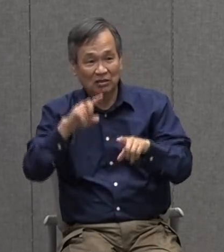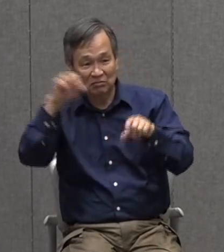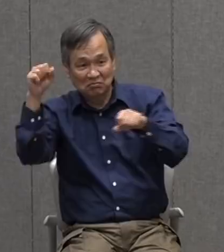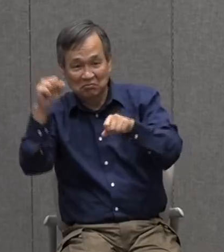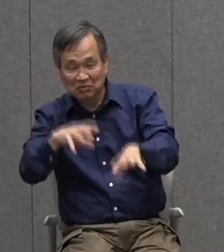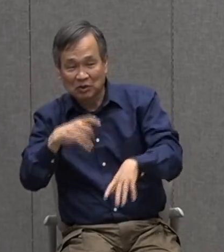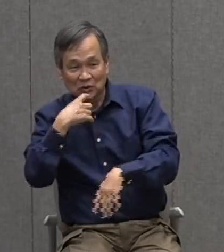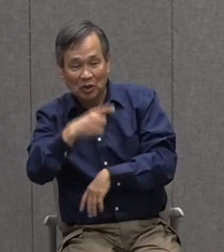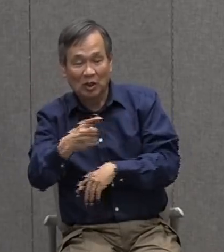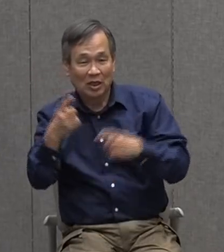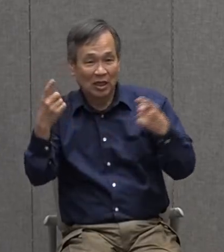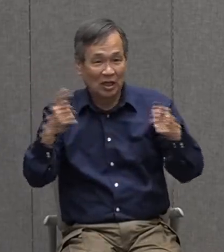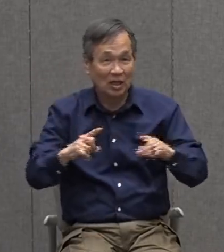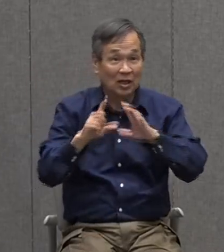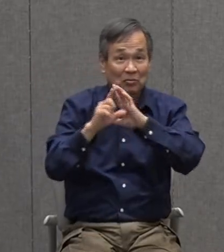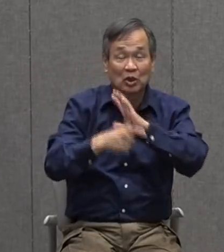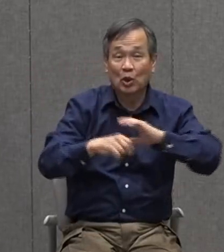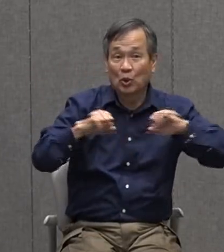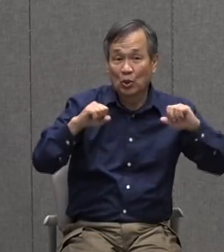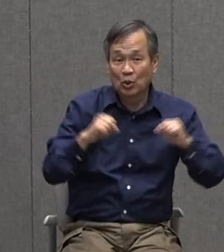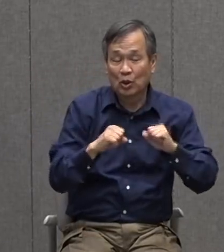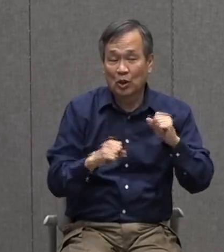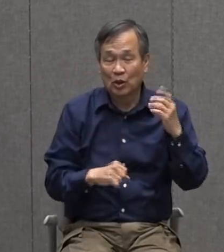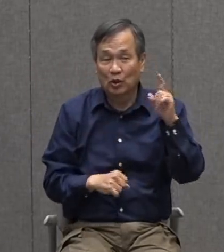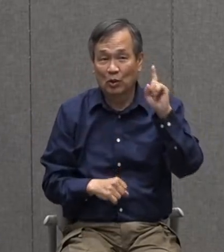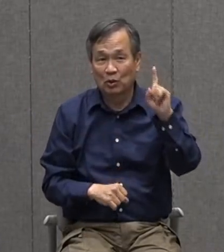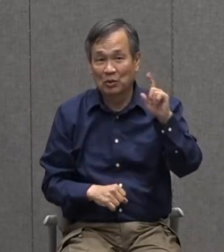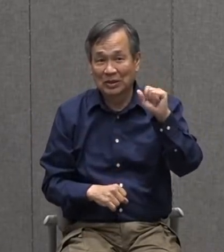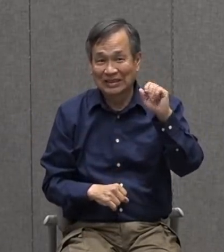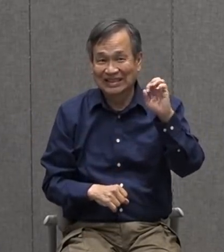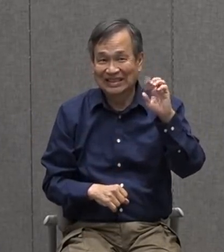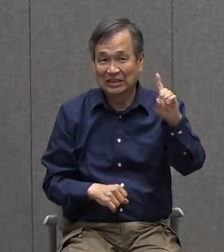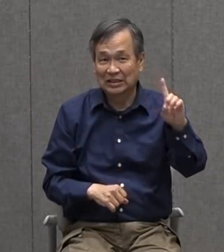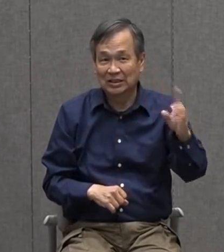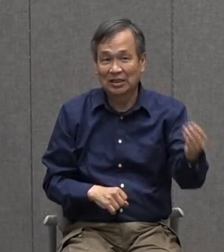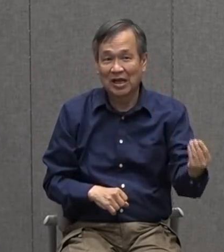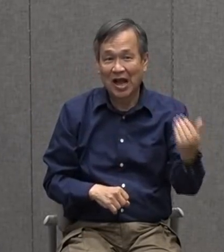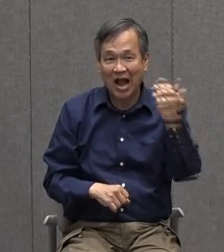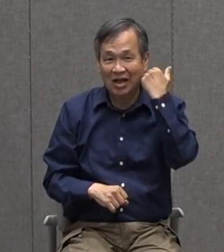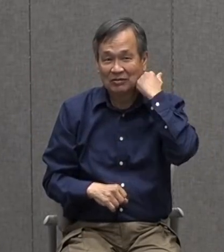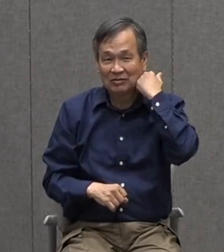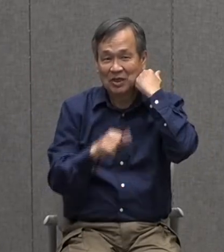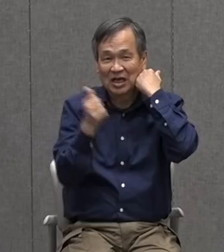In the winter, jack baked one seed to eat and buried the other in the ground.